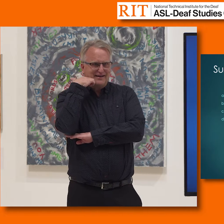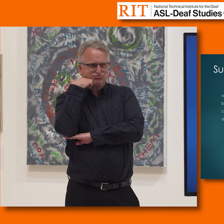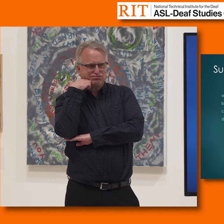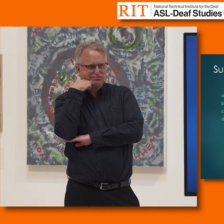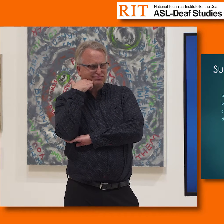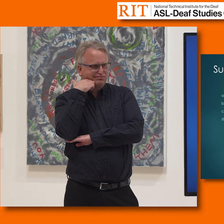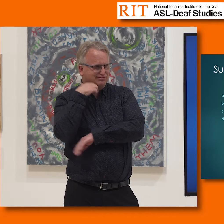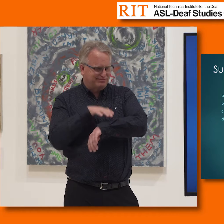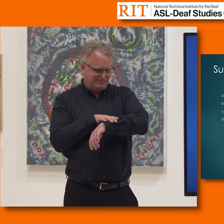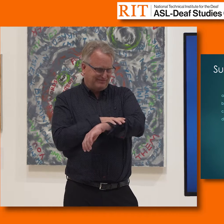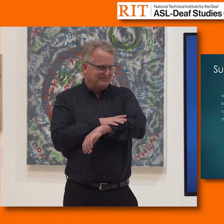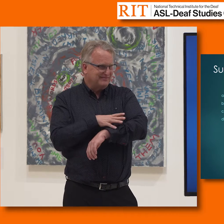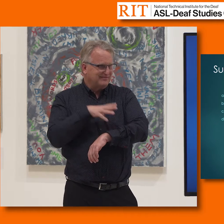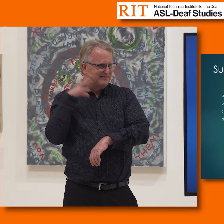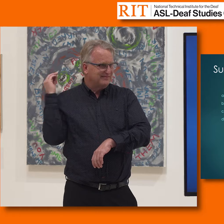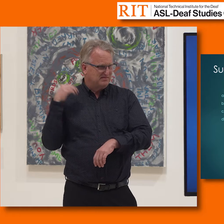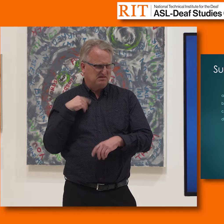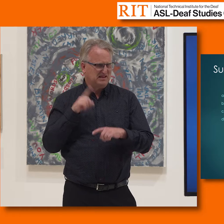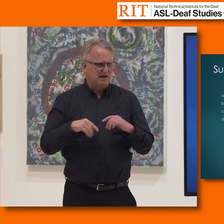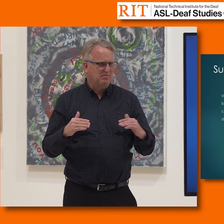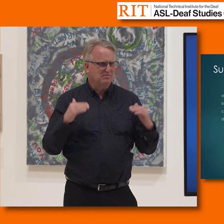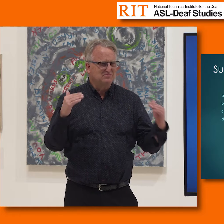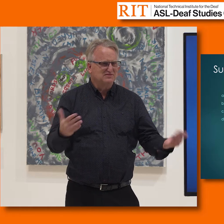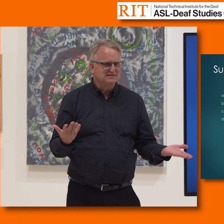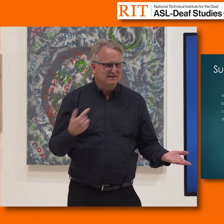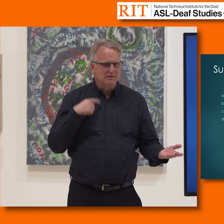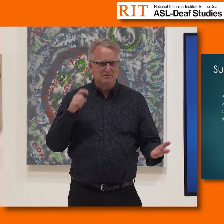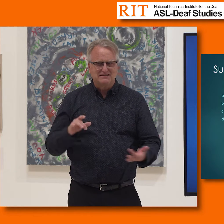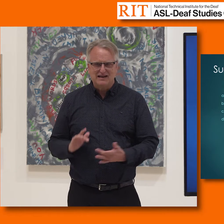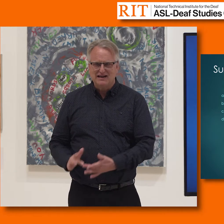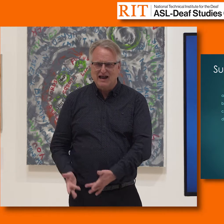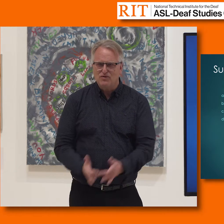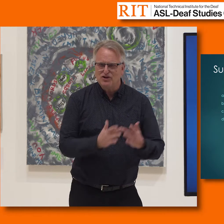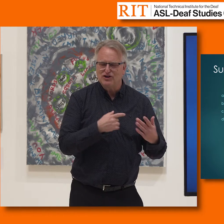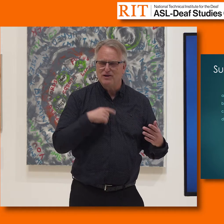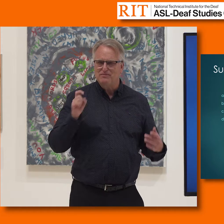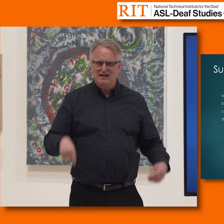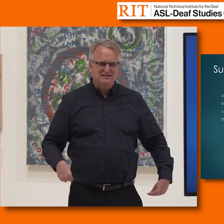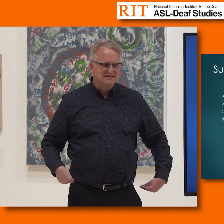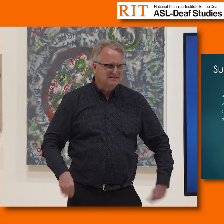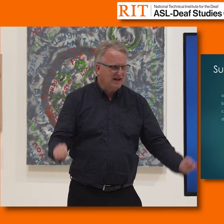I couldn't just stay back and, you know, hope that promotion is going to happen